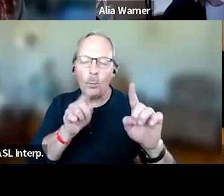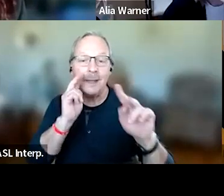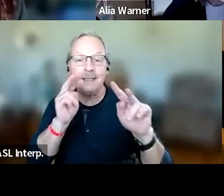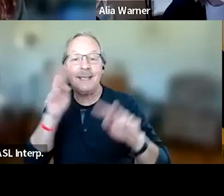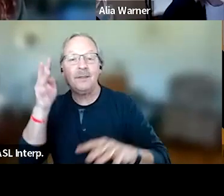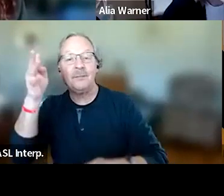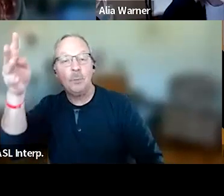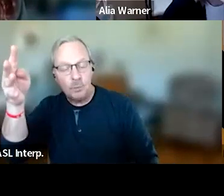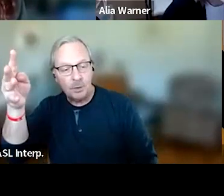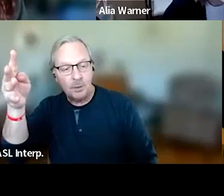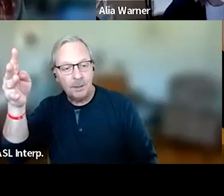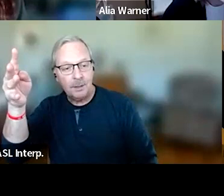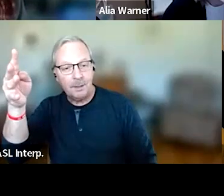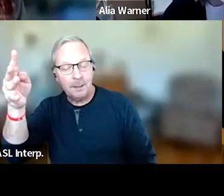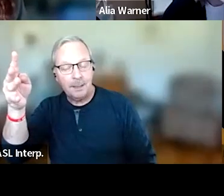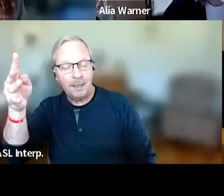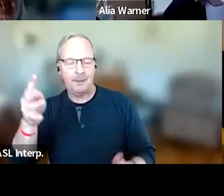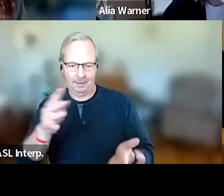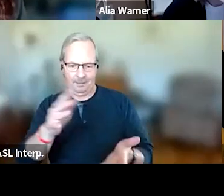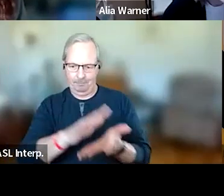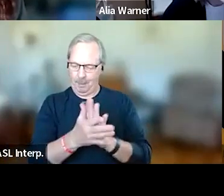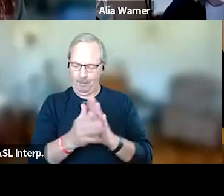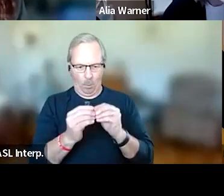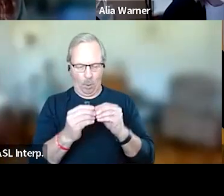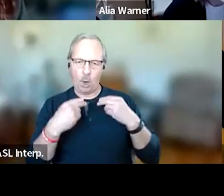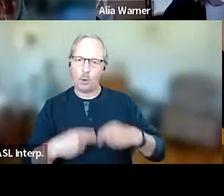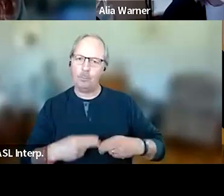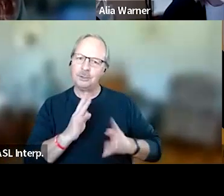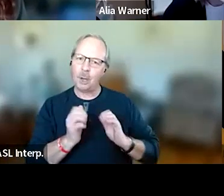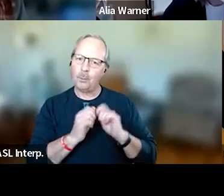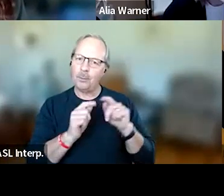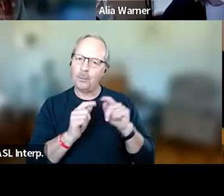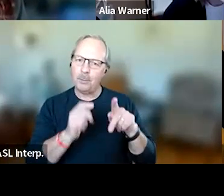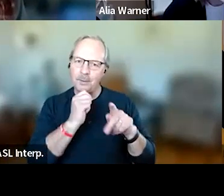Can be really a very humanizing way to talk to people and not just prioritize their illness.